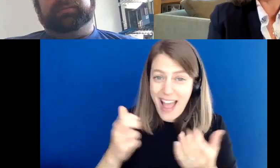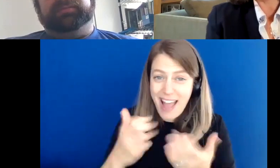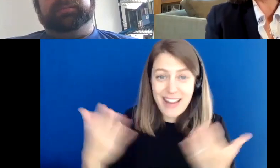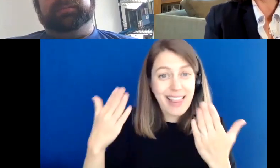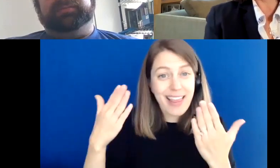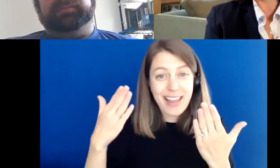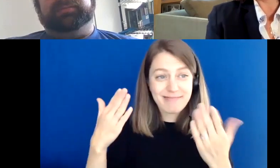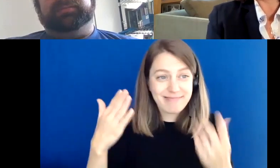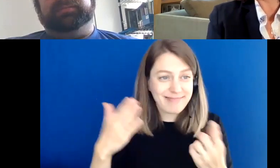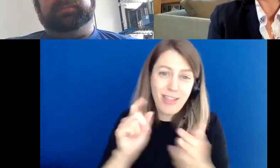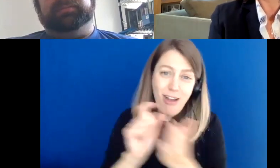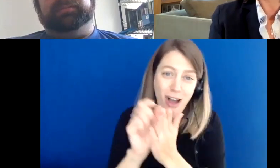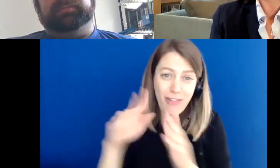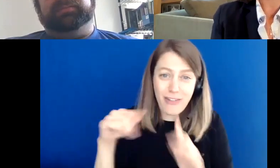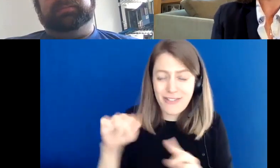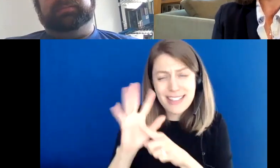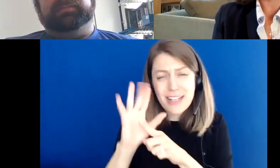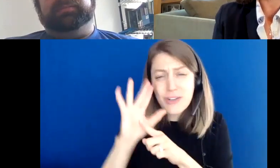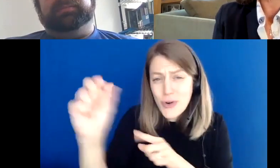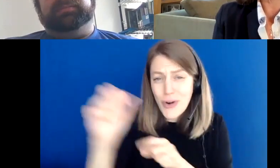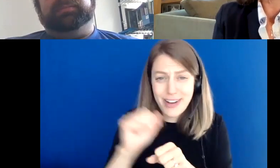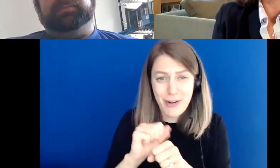I hope you read the book.